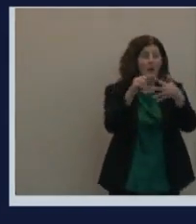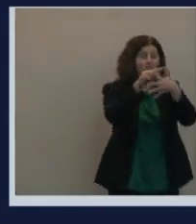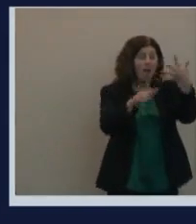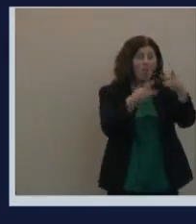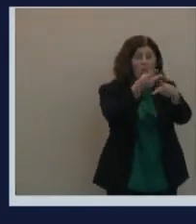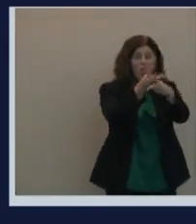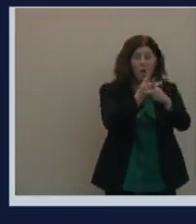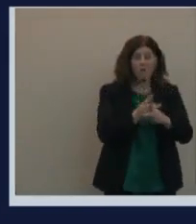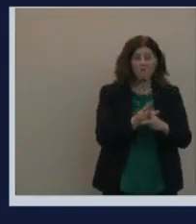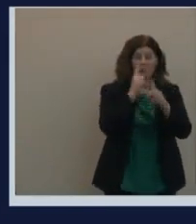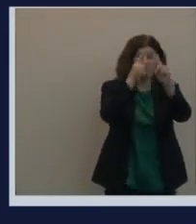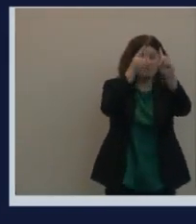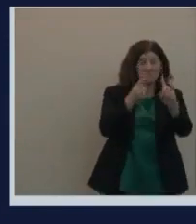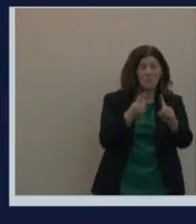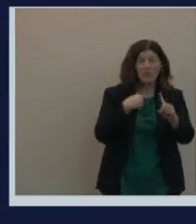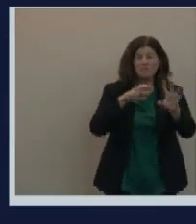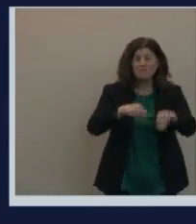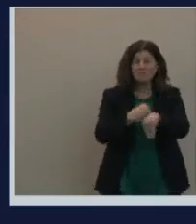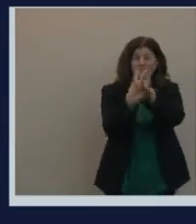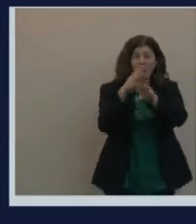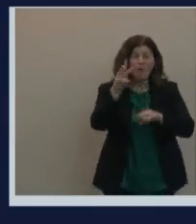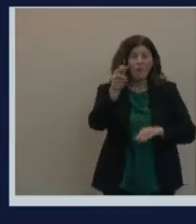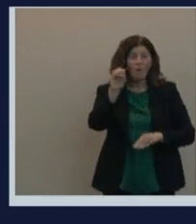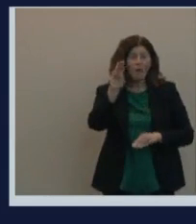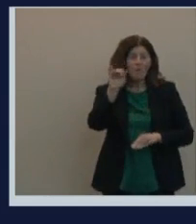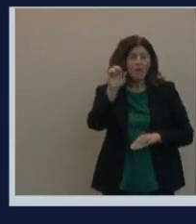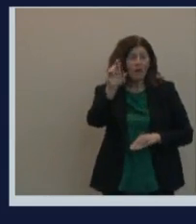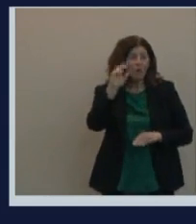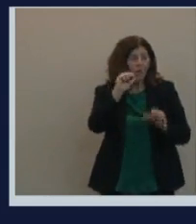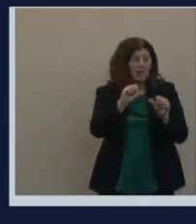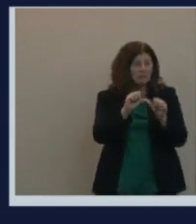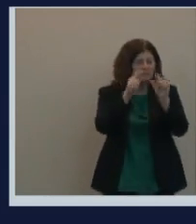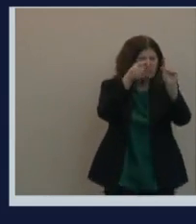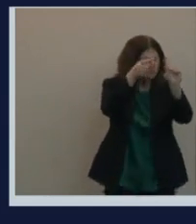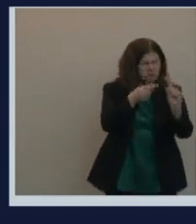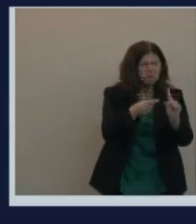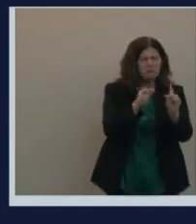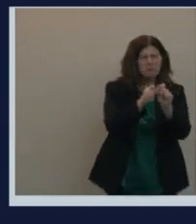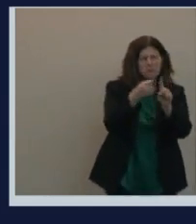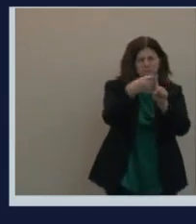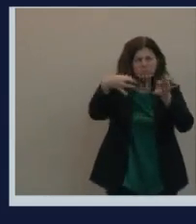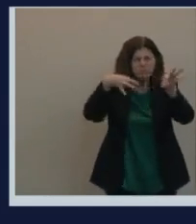NEXT SLIDE. AND I’M ALMOST DONE. THESE ARE SOME MORE LOANS.